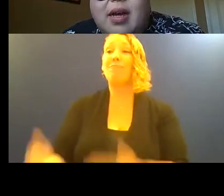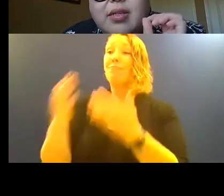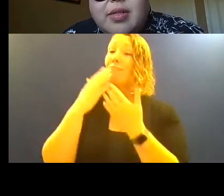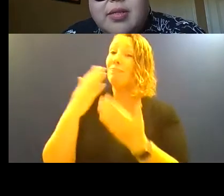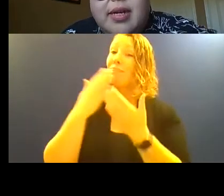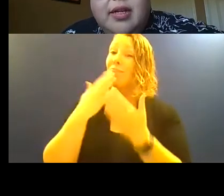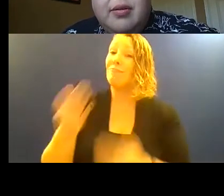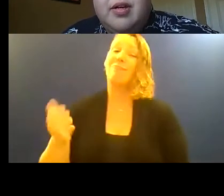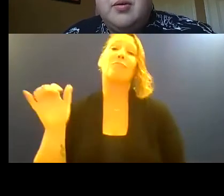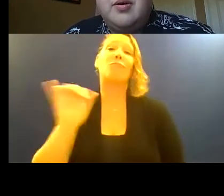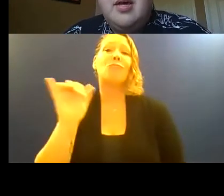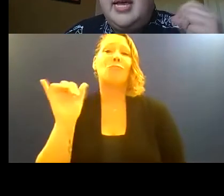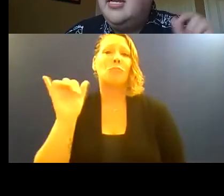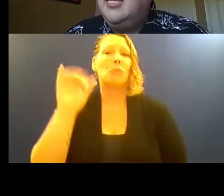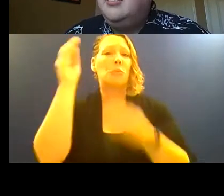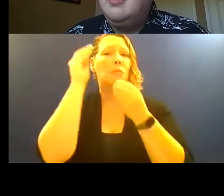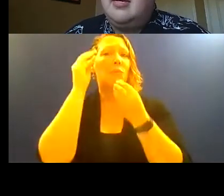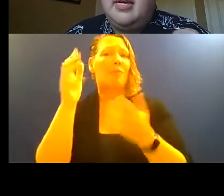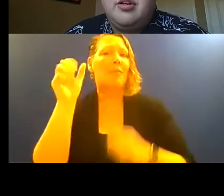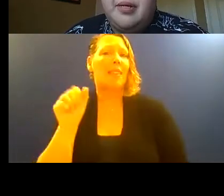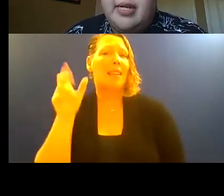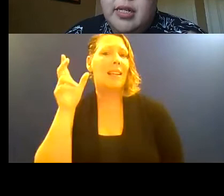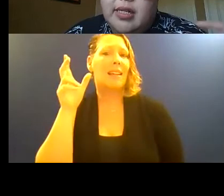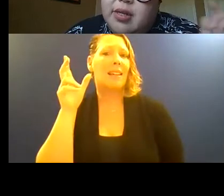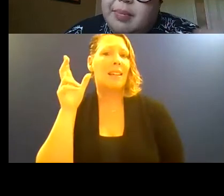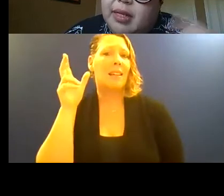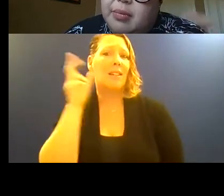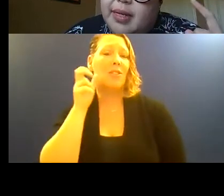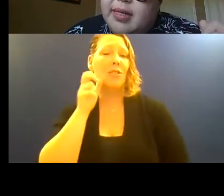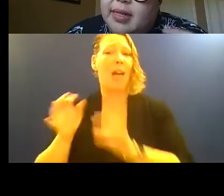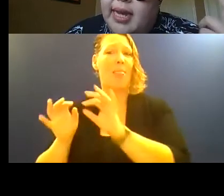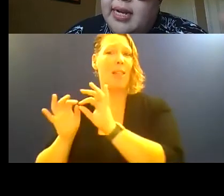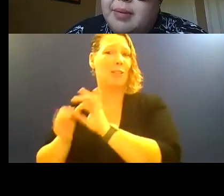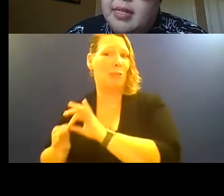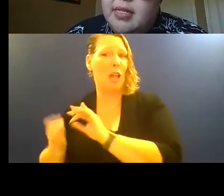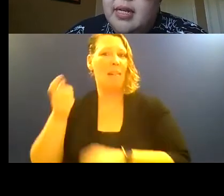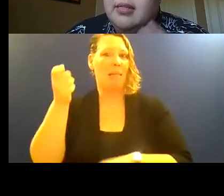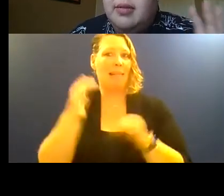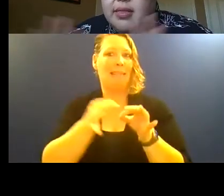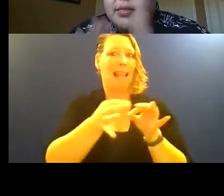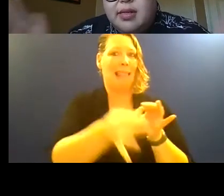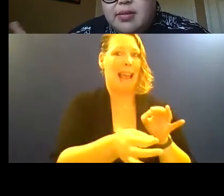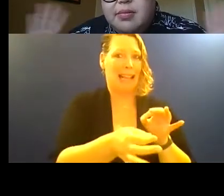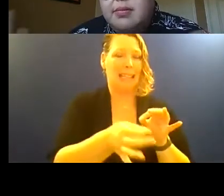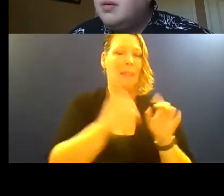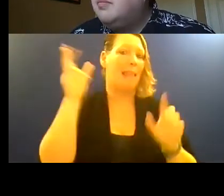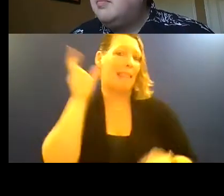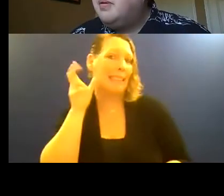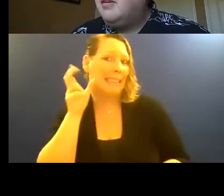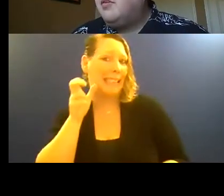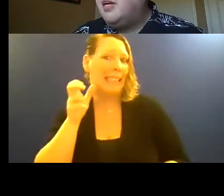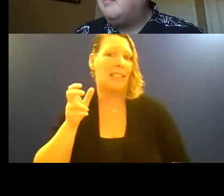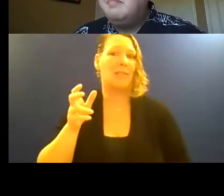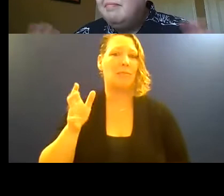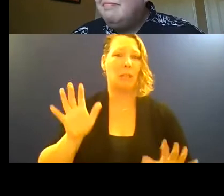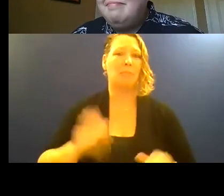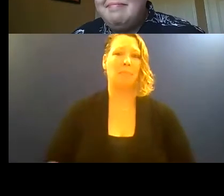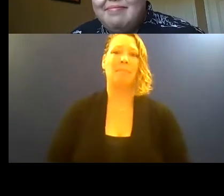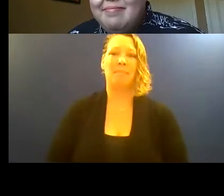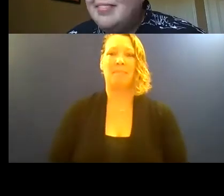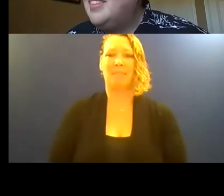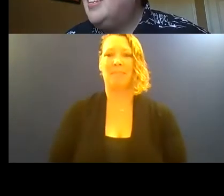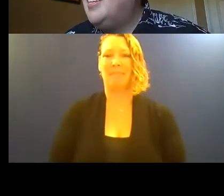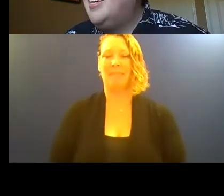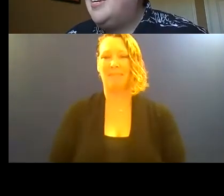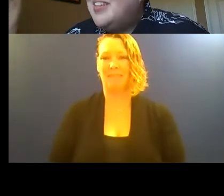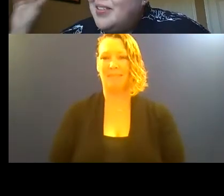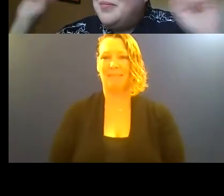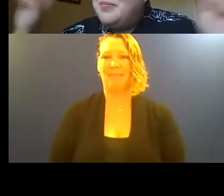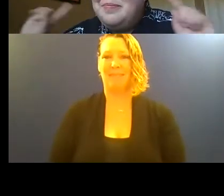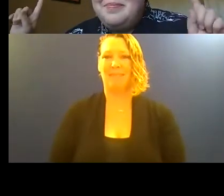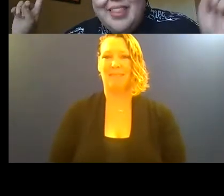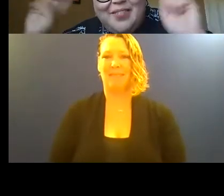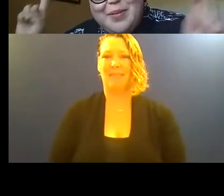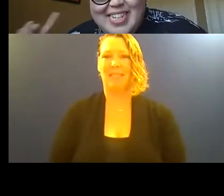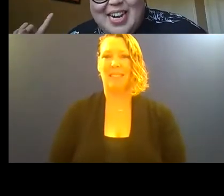Esther: Thank you so much. Also just letting you know, I can hear the interpretation and so I'm a little bit delayed as I'm listening to this speaking.